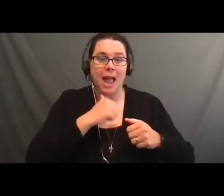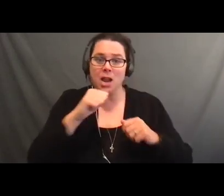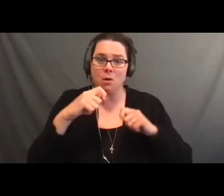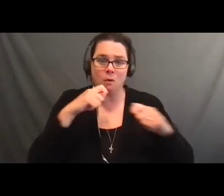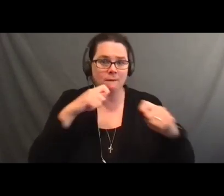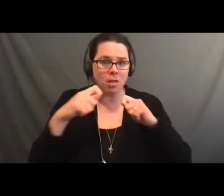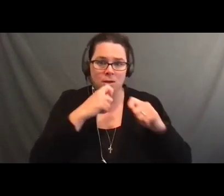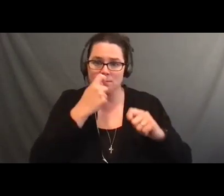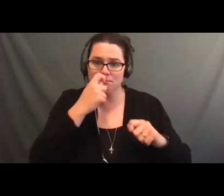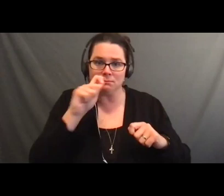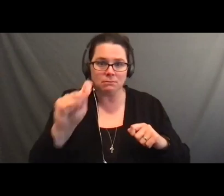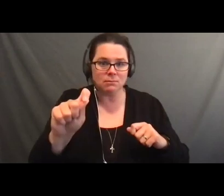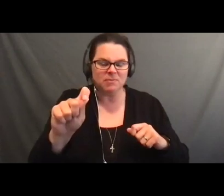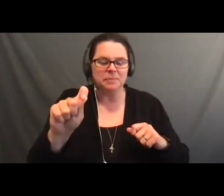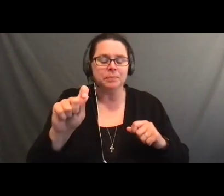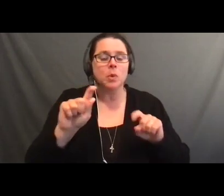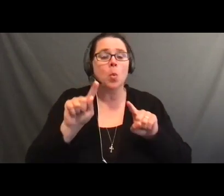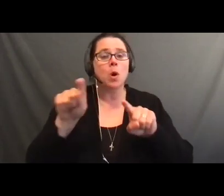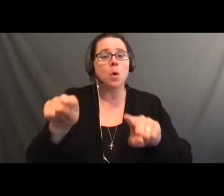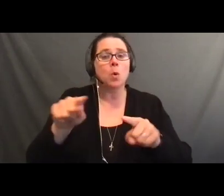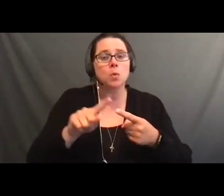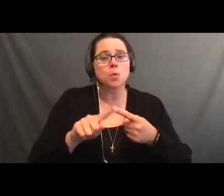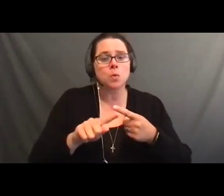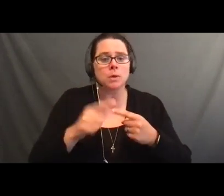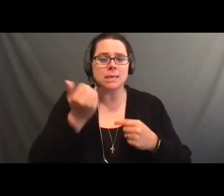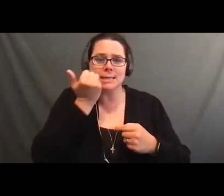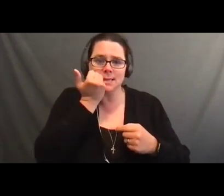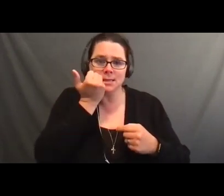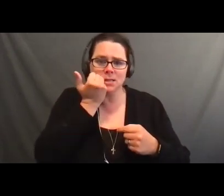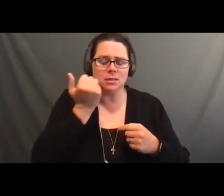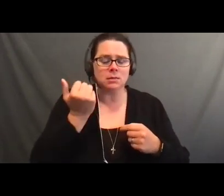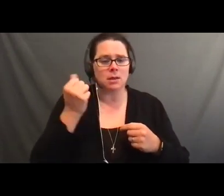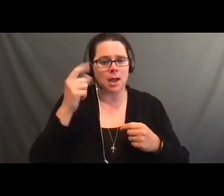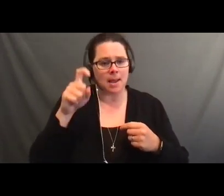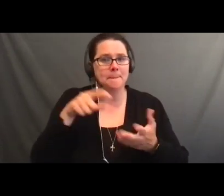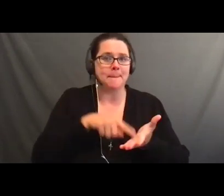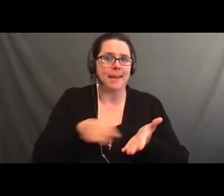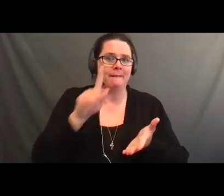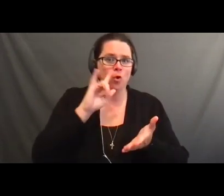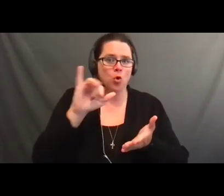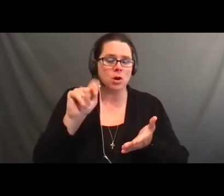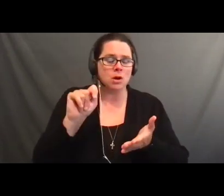And when I go to the dentist I always pay for it because it hurts so bad.